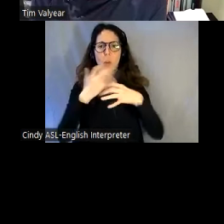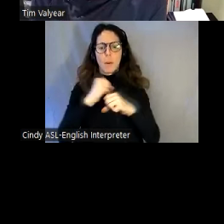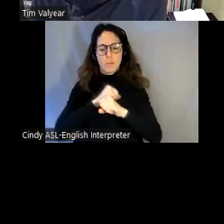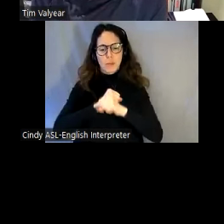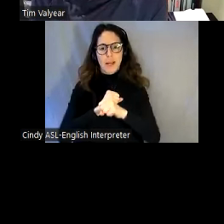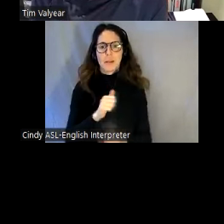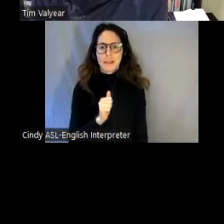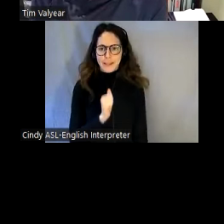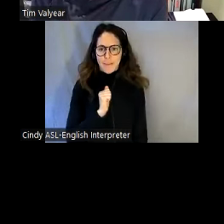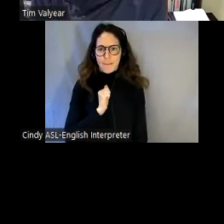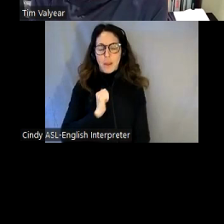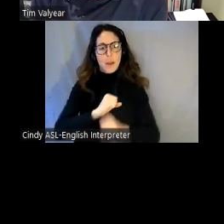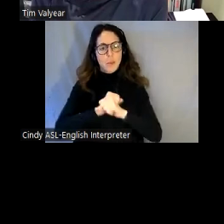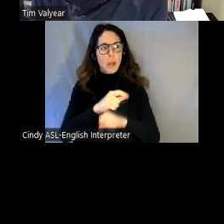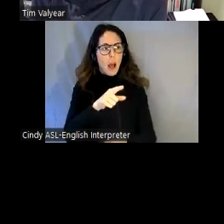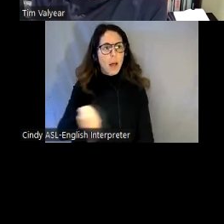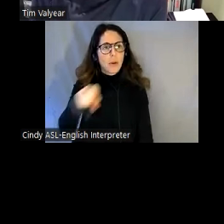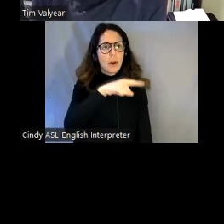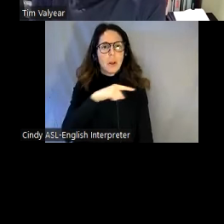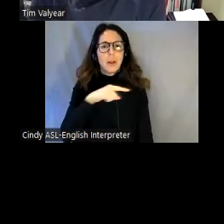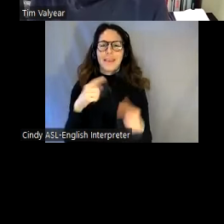wearing masks. But, again, what we want to remember is we